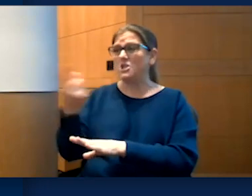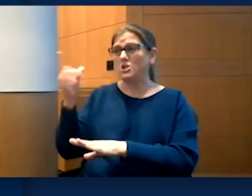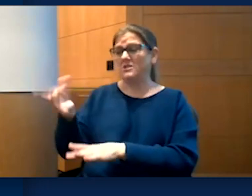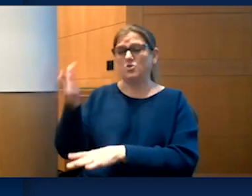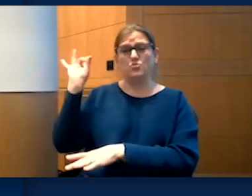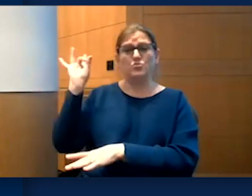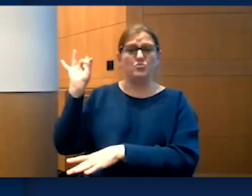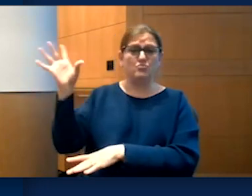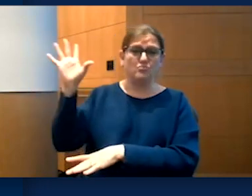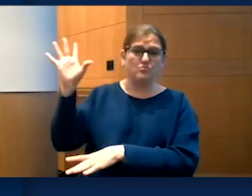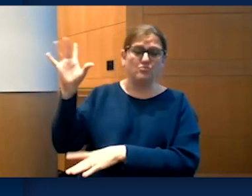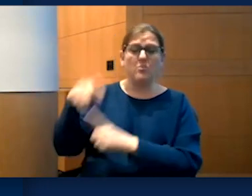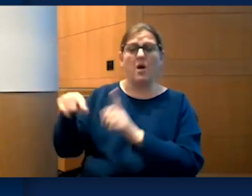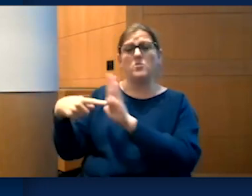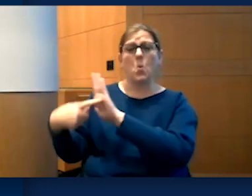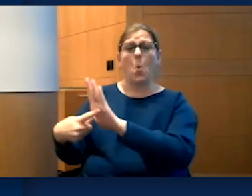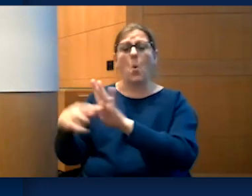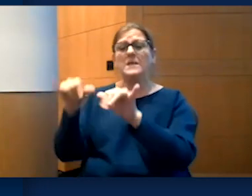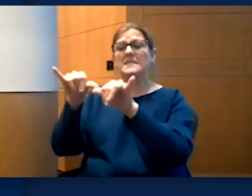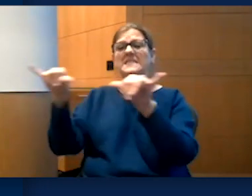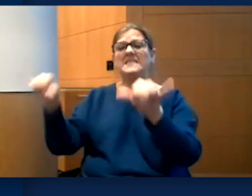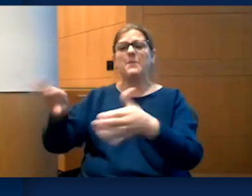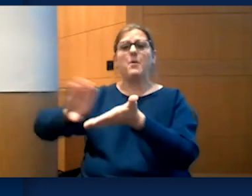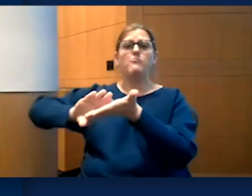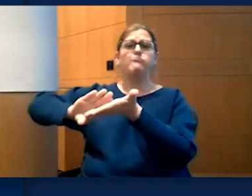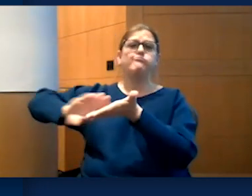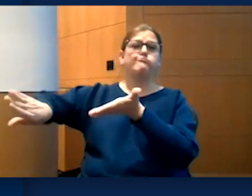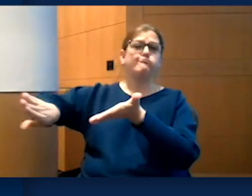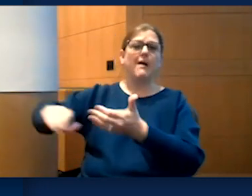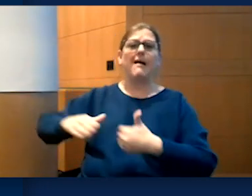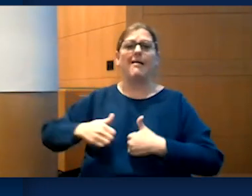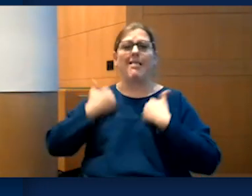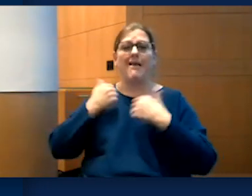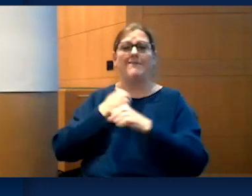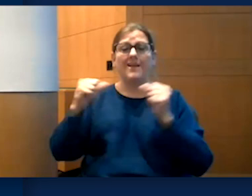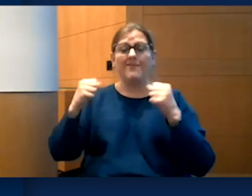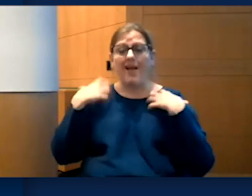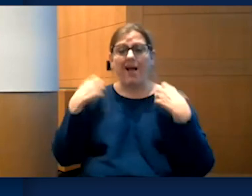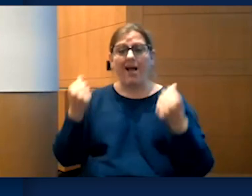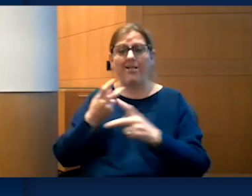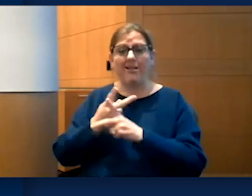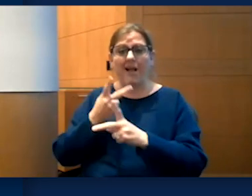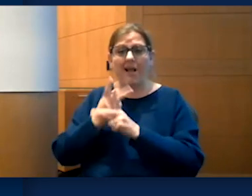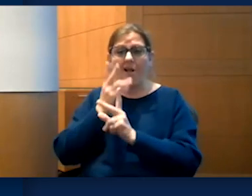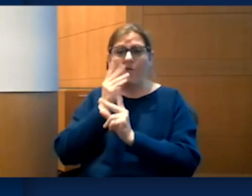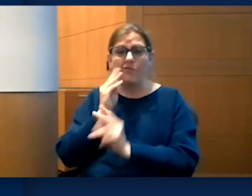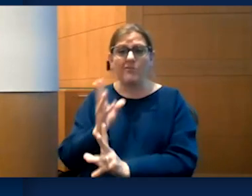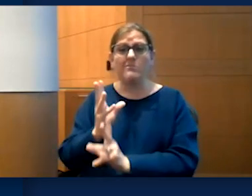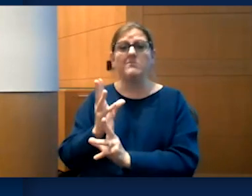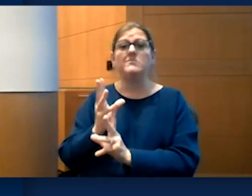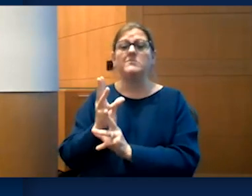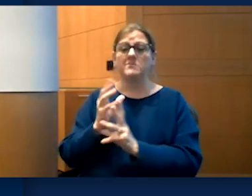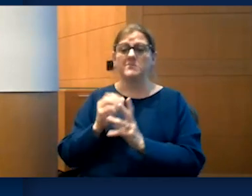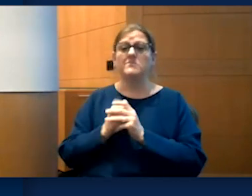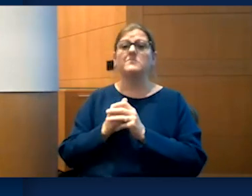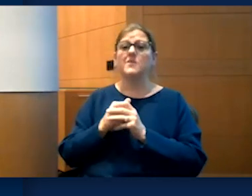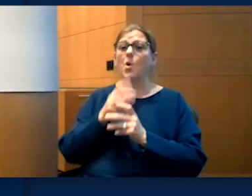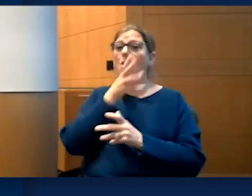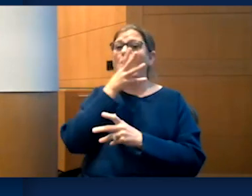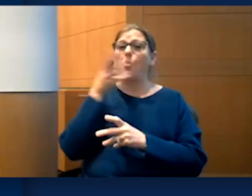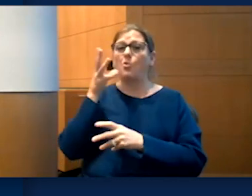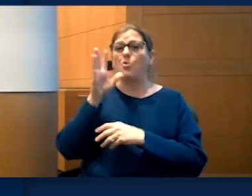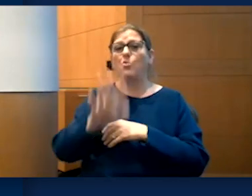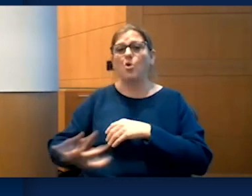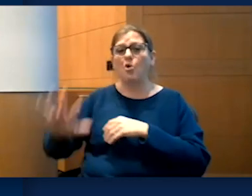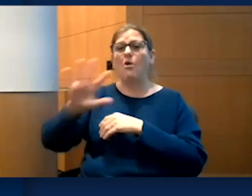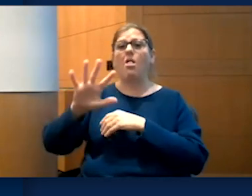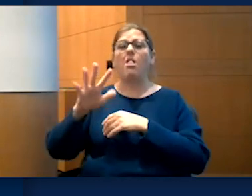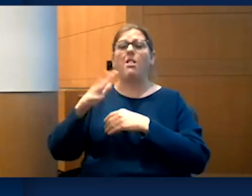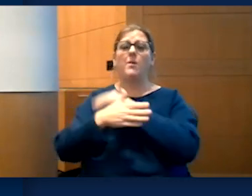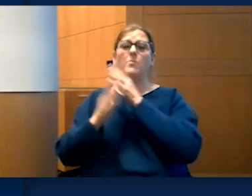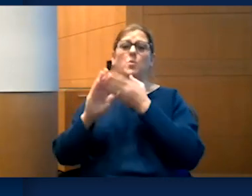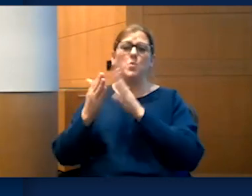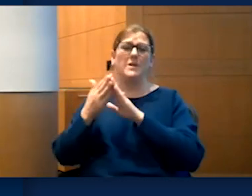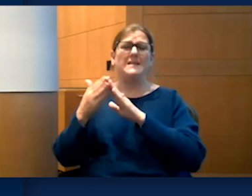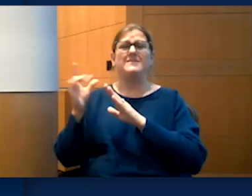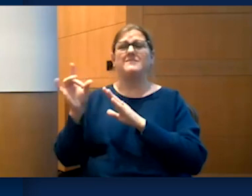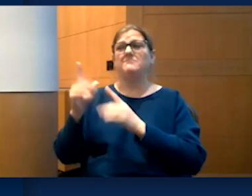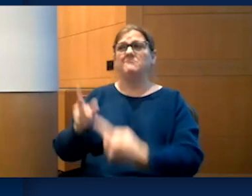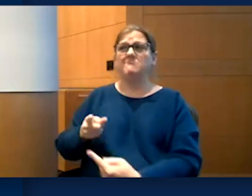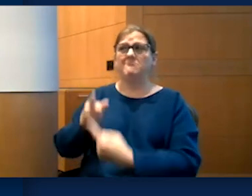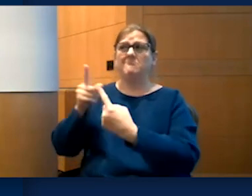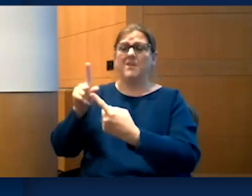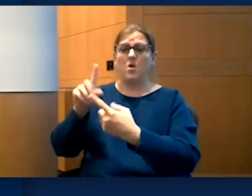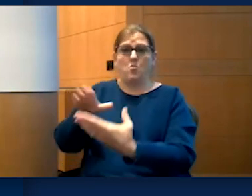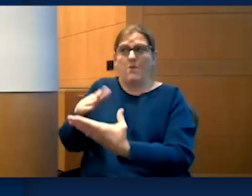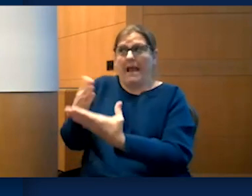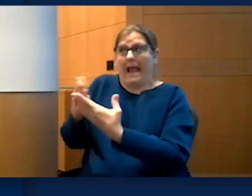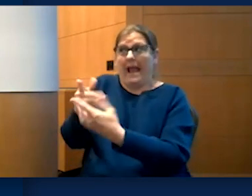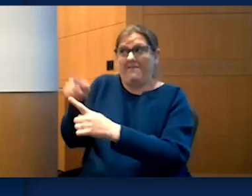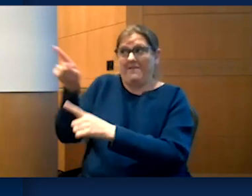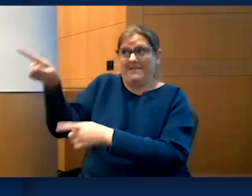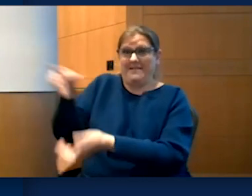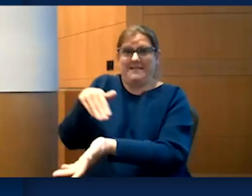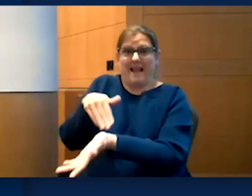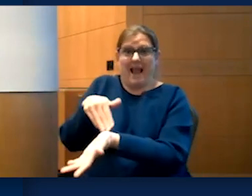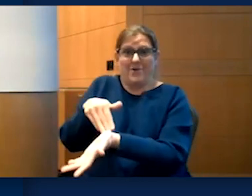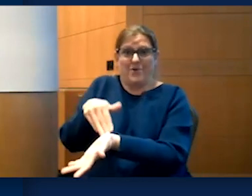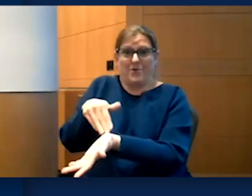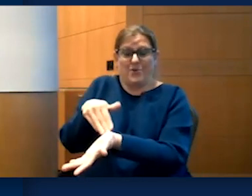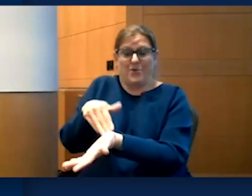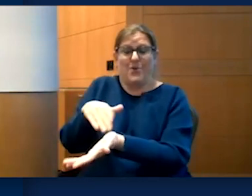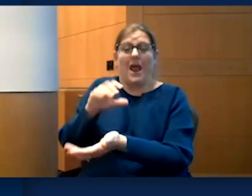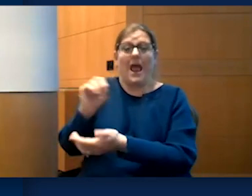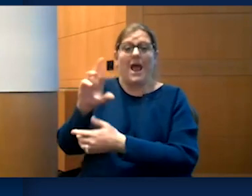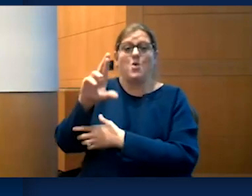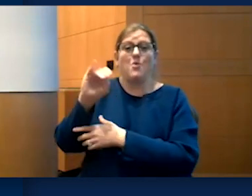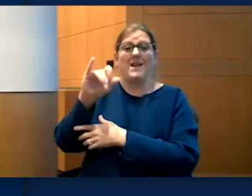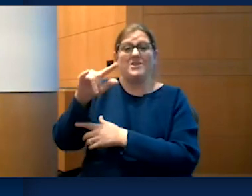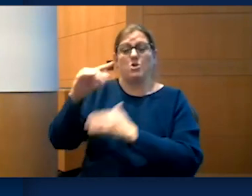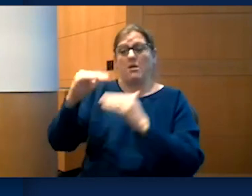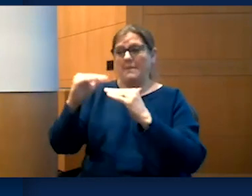Rural communities face great difficulty just getting to a doctor, and the stark racial disparities and outcomes shows a clear pattern of discrimination and neglect -- in outcomes.